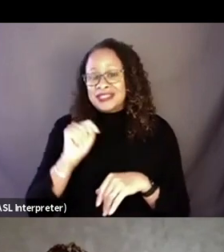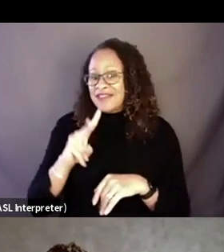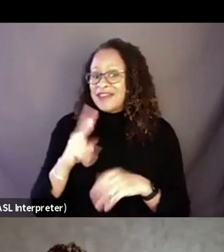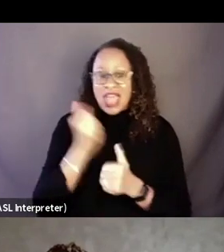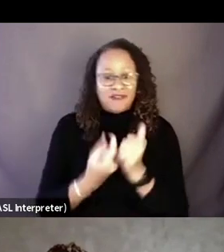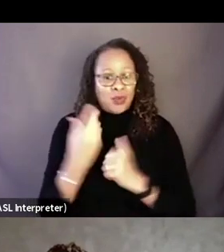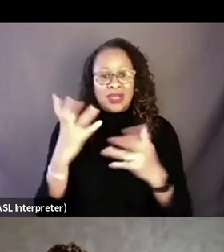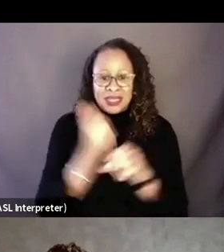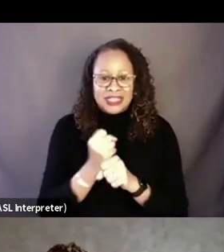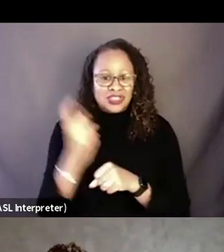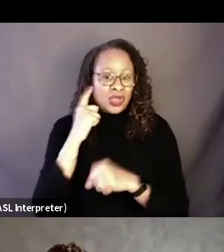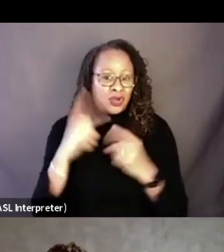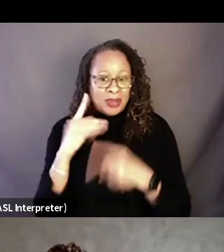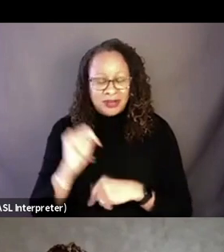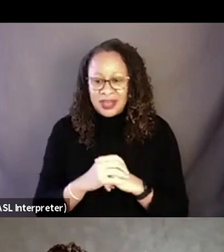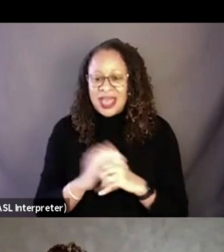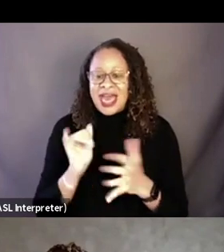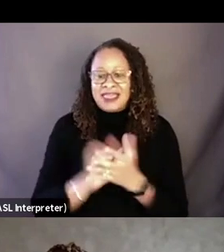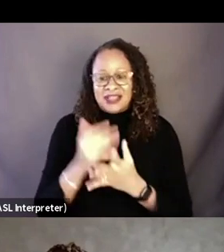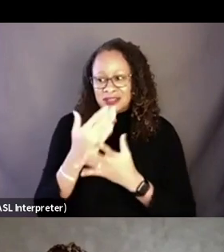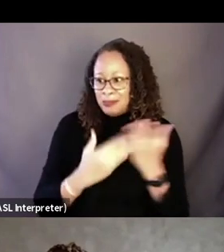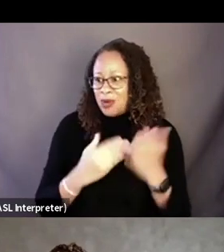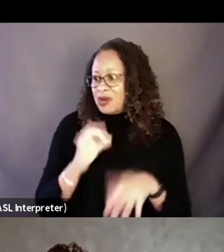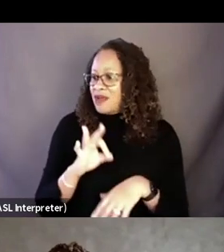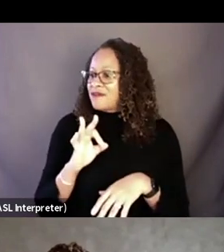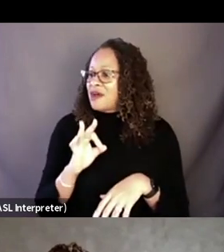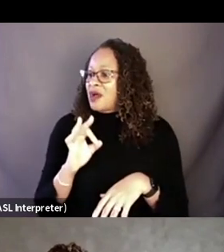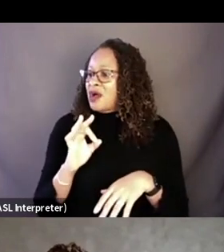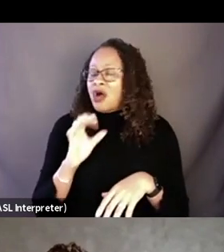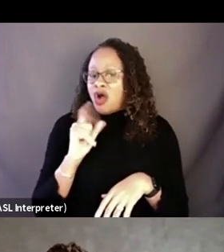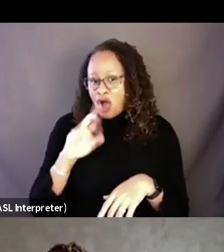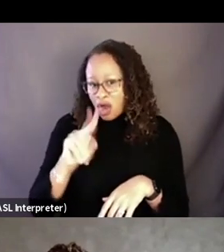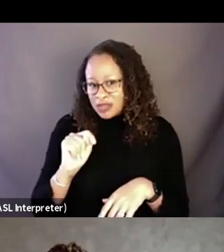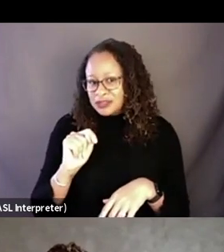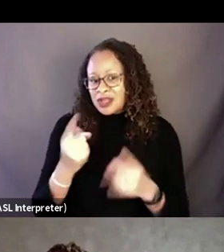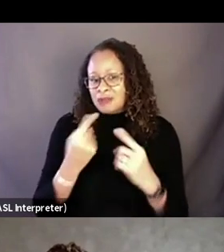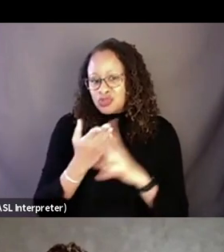So that's where the element of art came to our protest like it's a performance art.